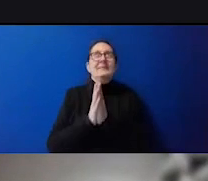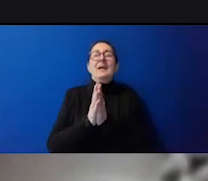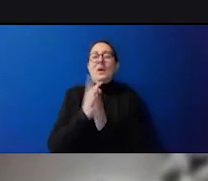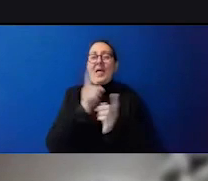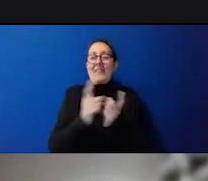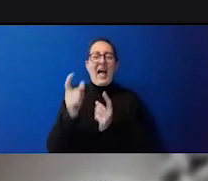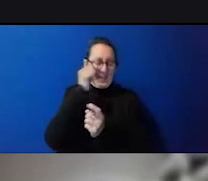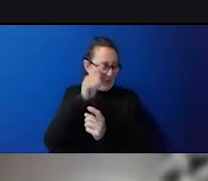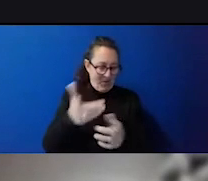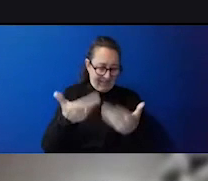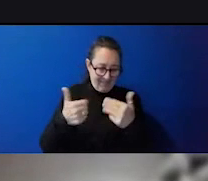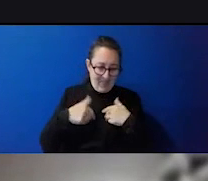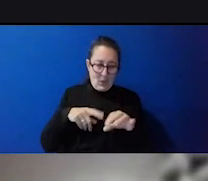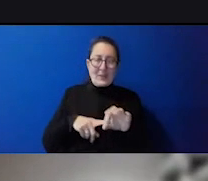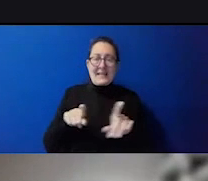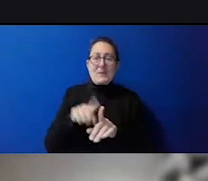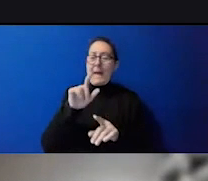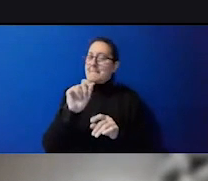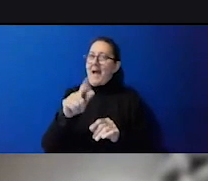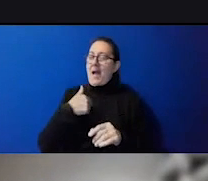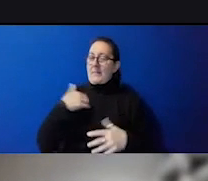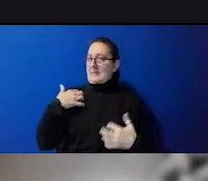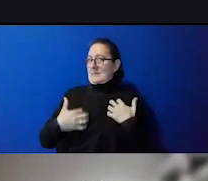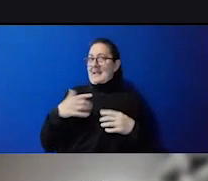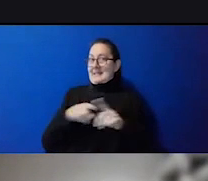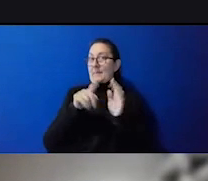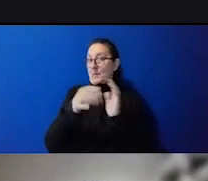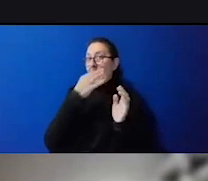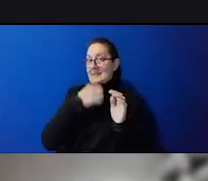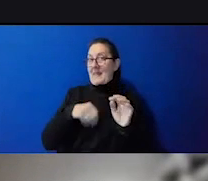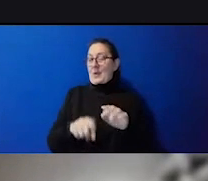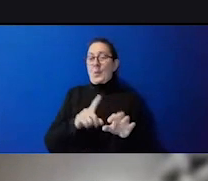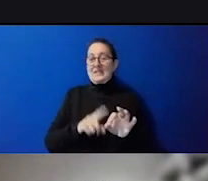question already but I was stumped when you asked it uh on this panel but I think one thing is that